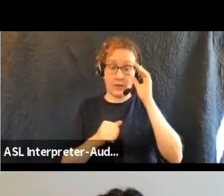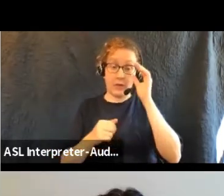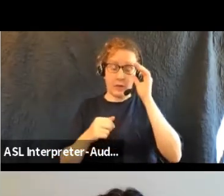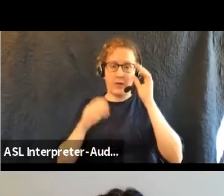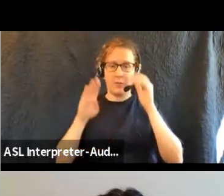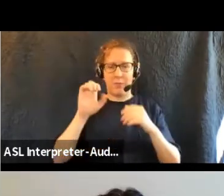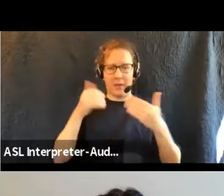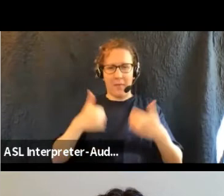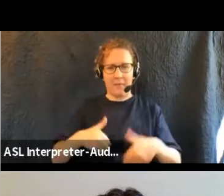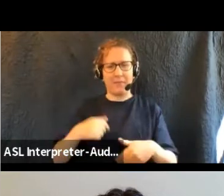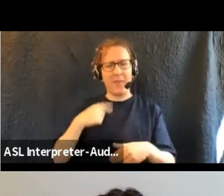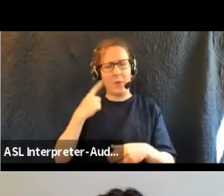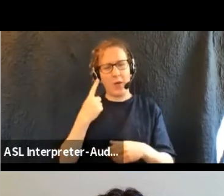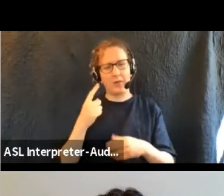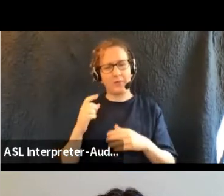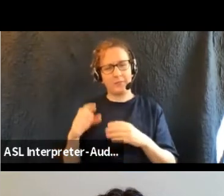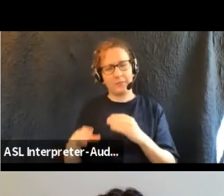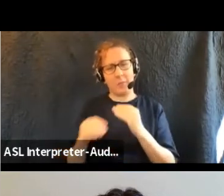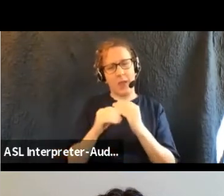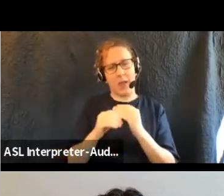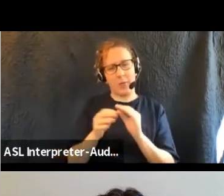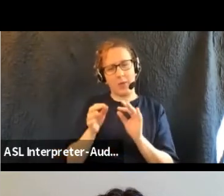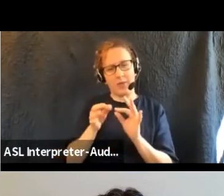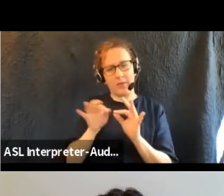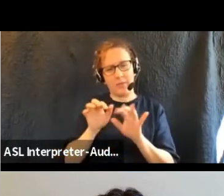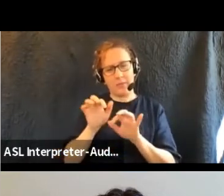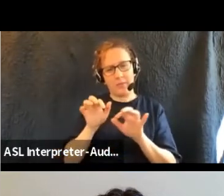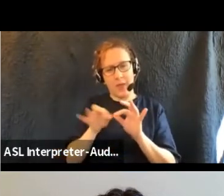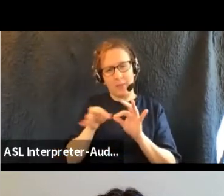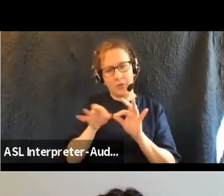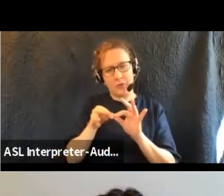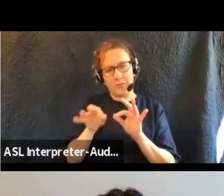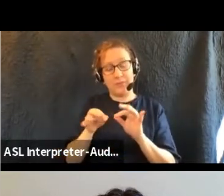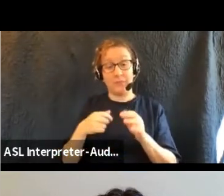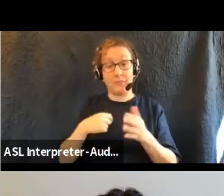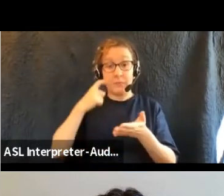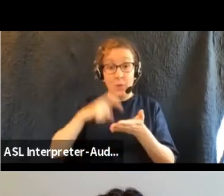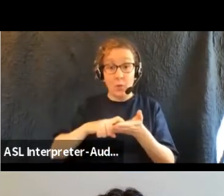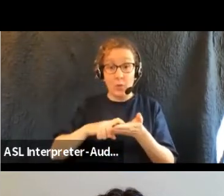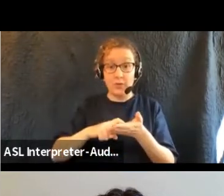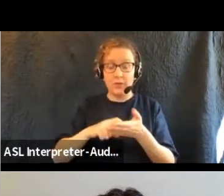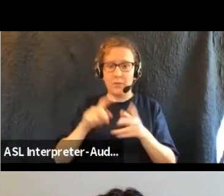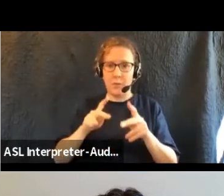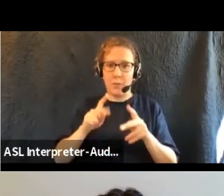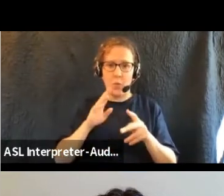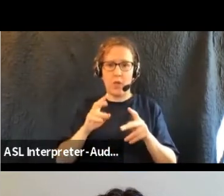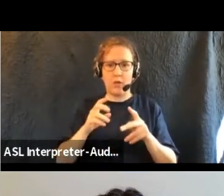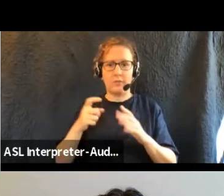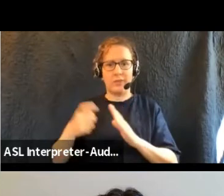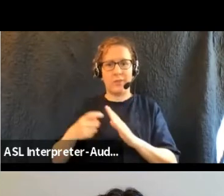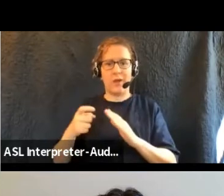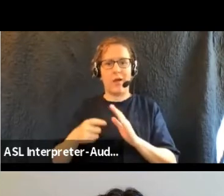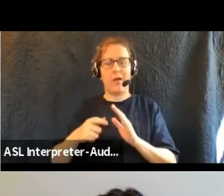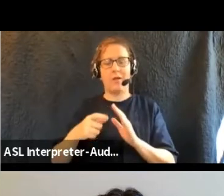captions is I've noticed sometimes that people will sort of default to auto captions or people